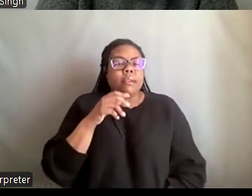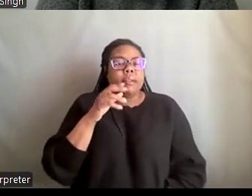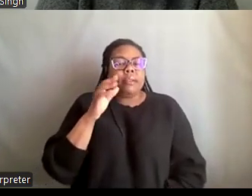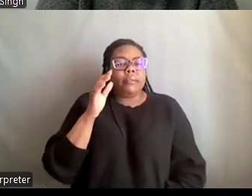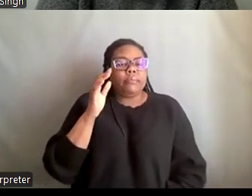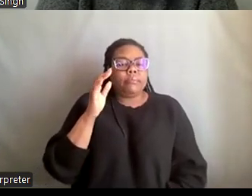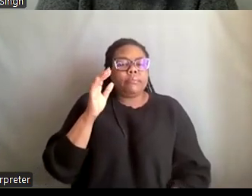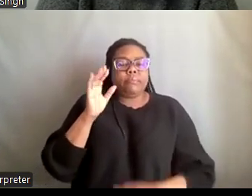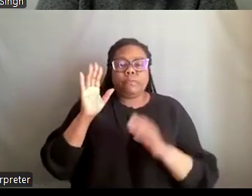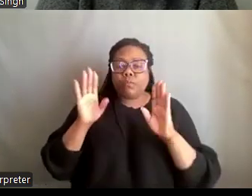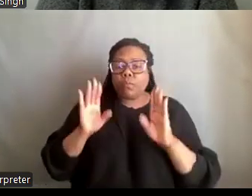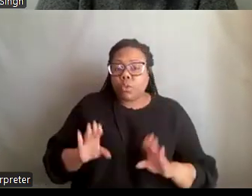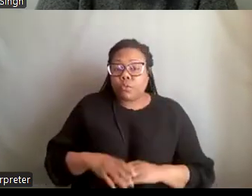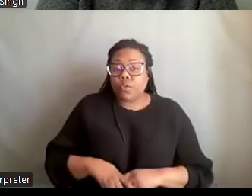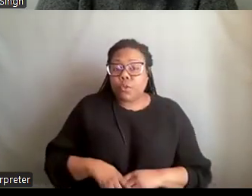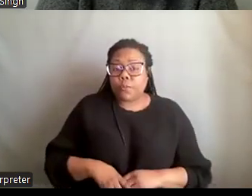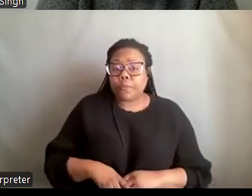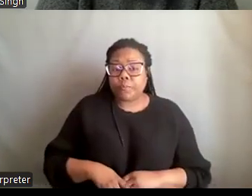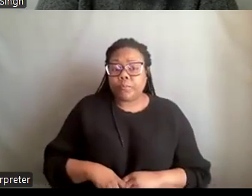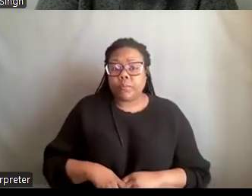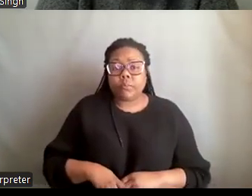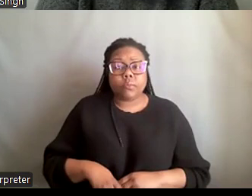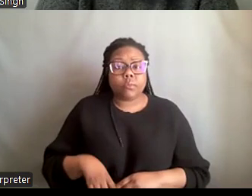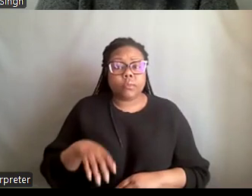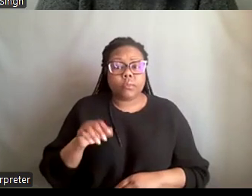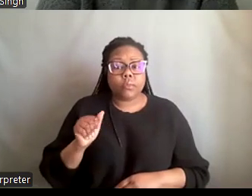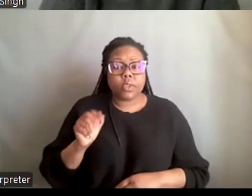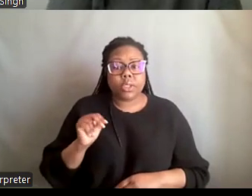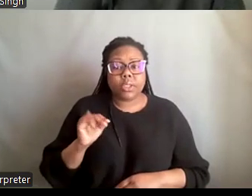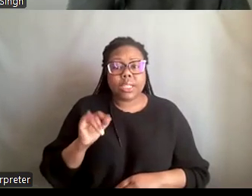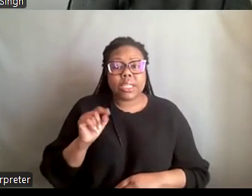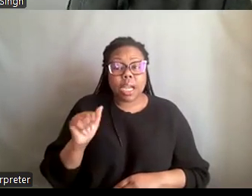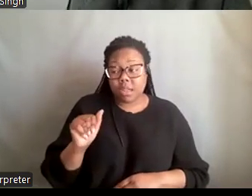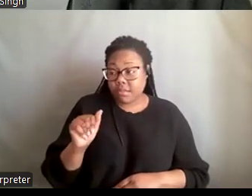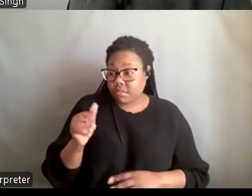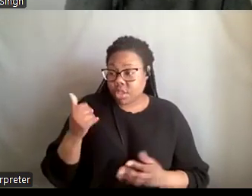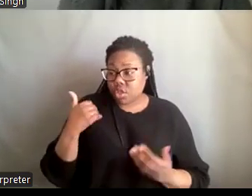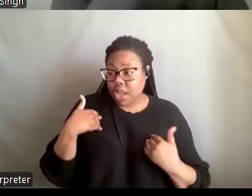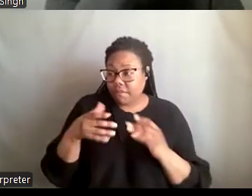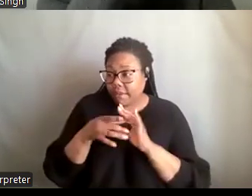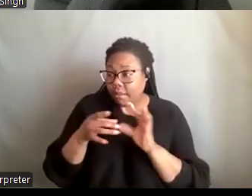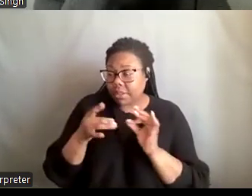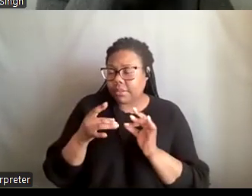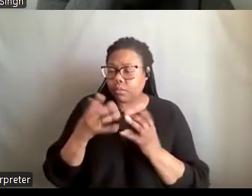beautiful. Anita, do you want to share your thoughts on that? What's